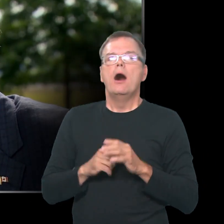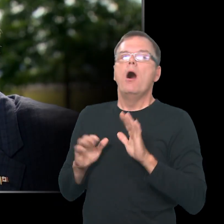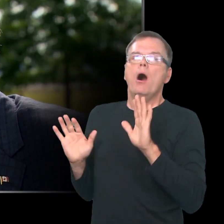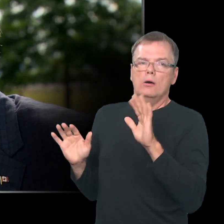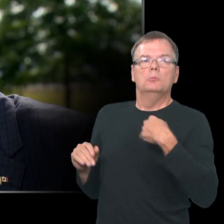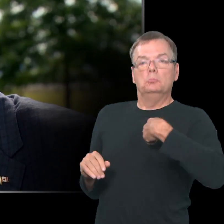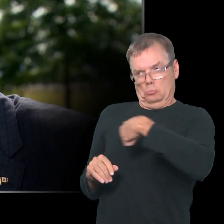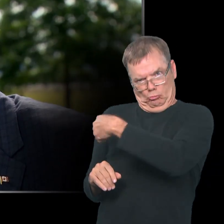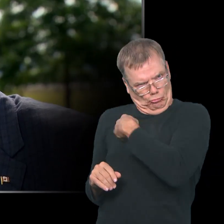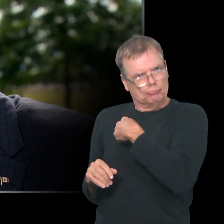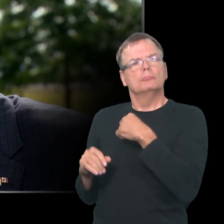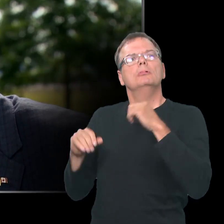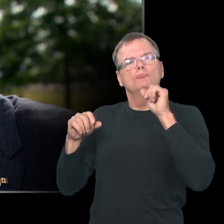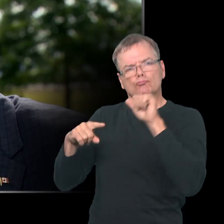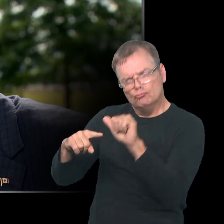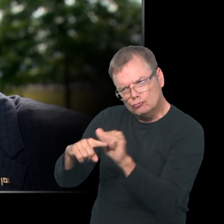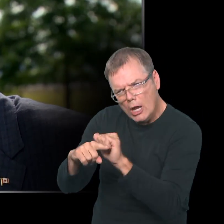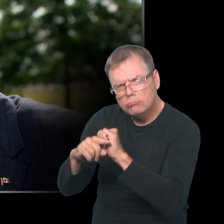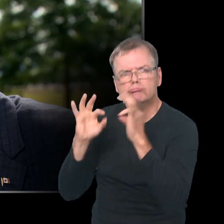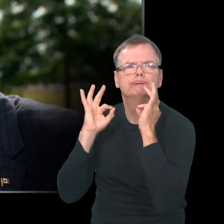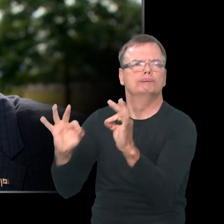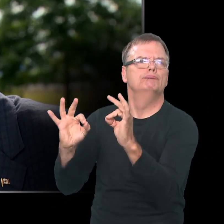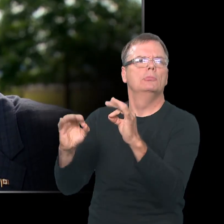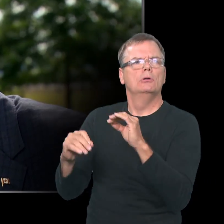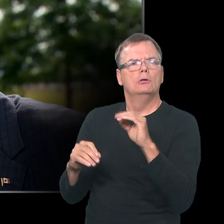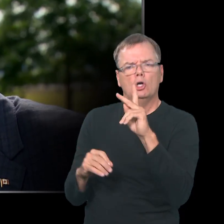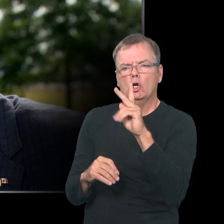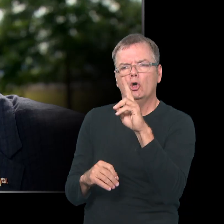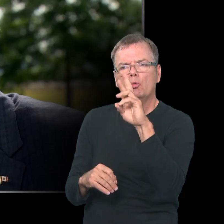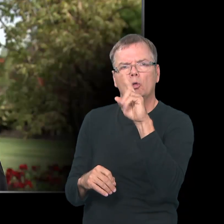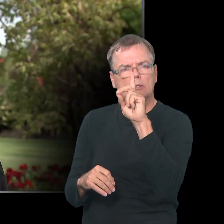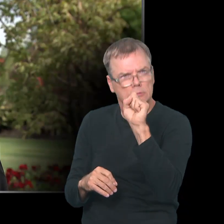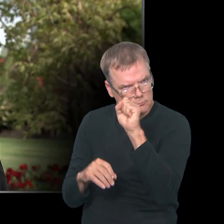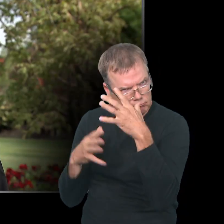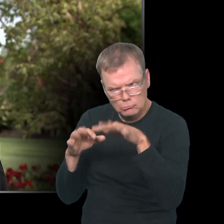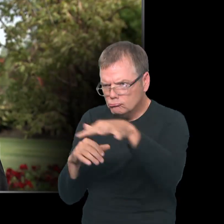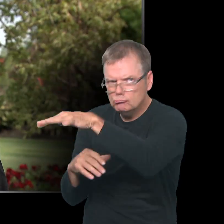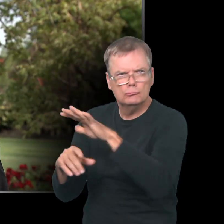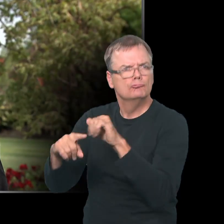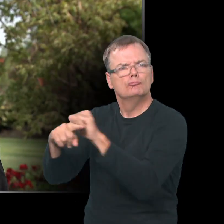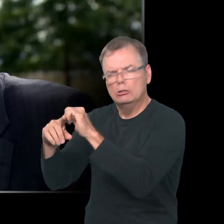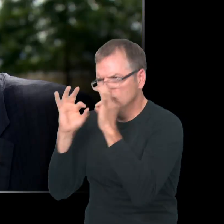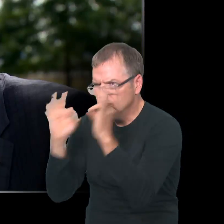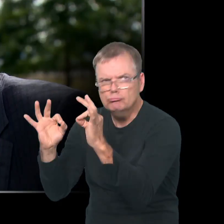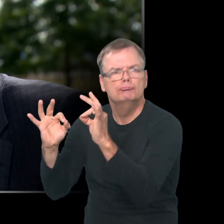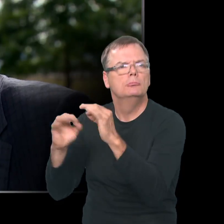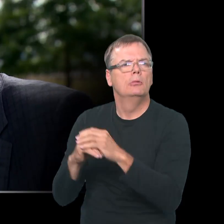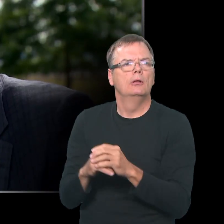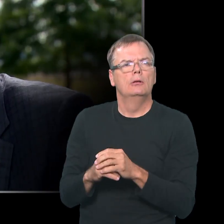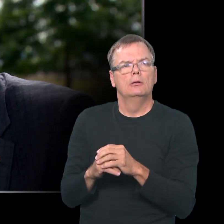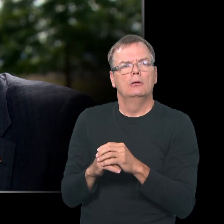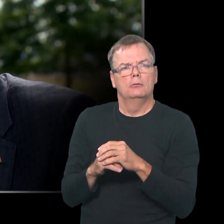We are training a good fighting force in Northern Iraq. The Kurds and the people allied there have been doing a very good job.